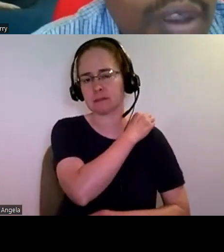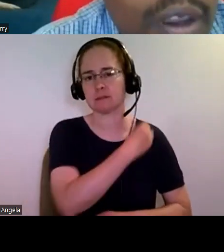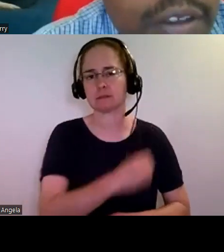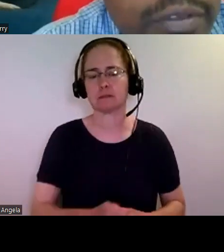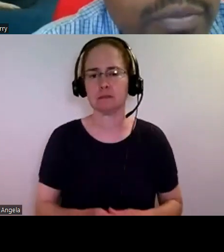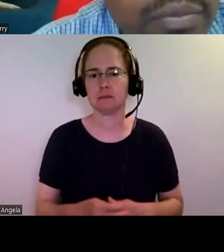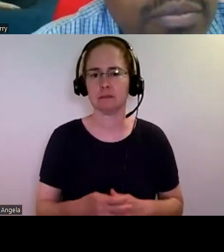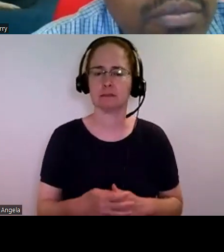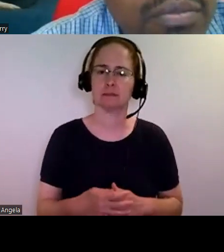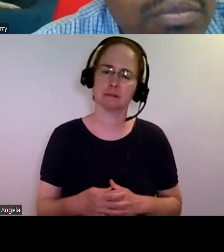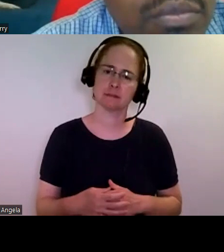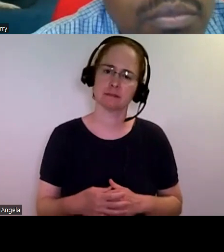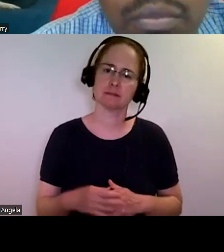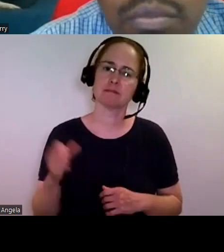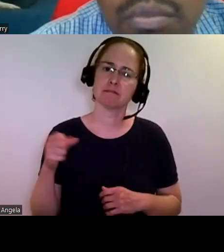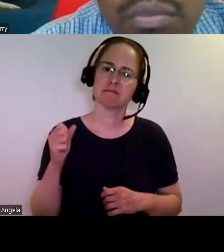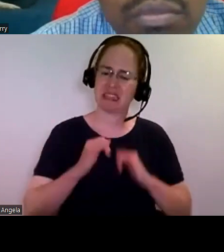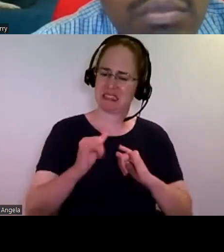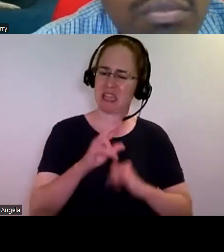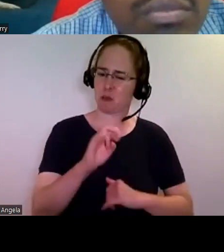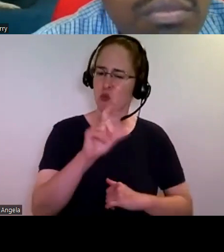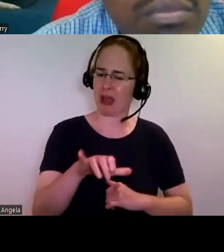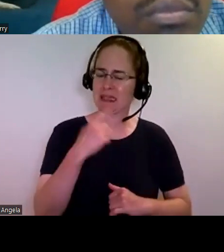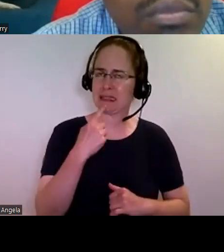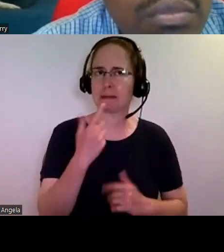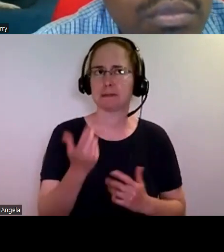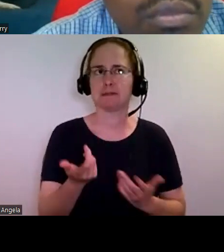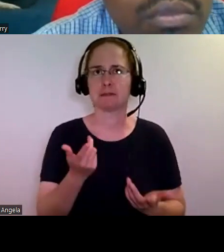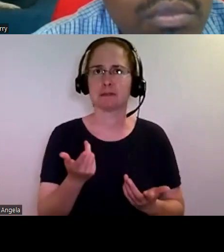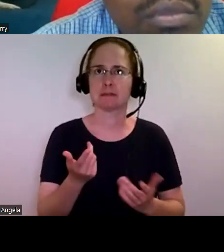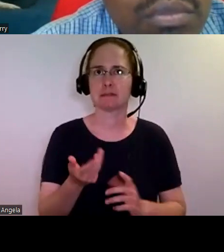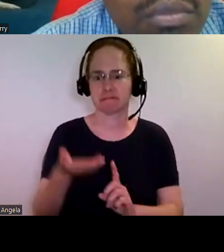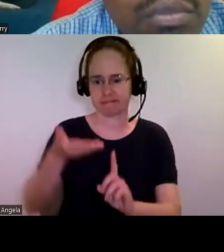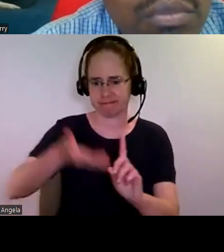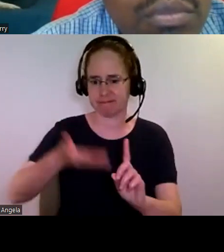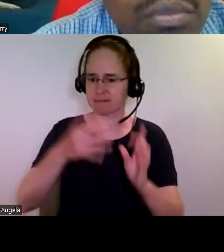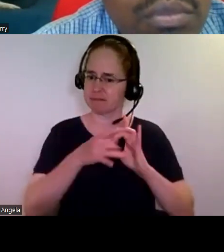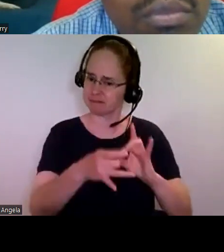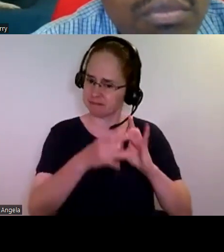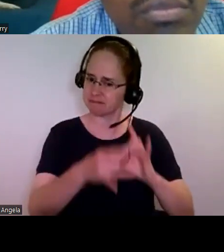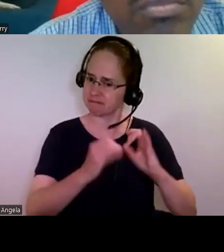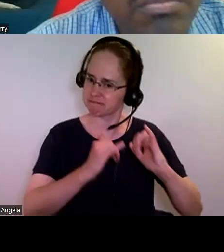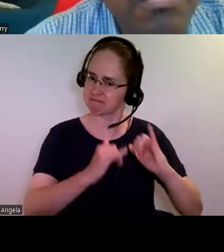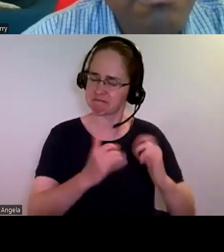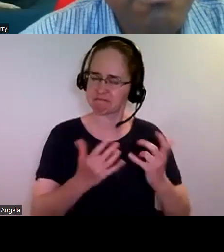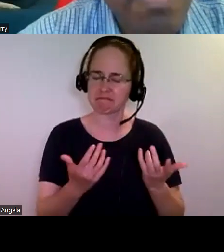(Hannah Gallivan) Yeah, sort of what Riley said, just having someone to relate to is